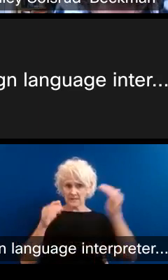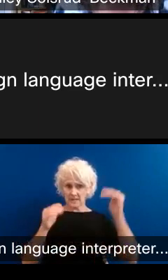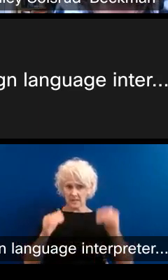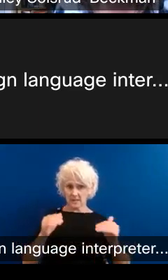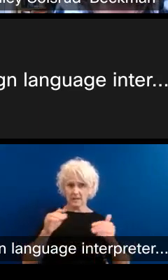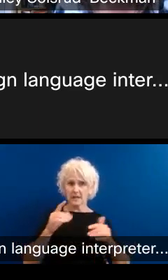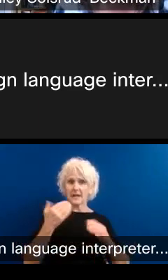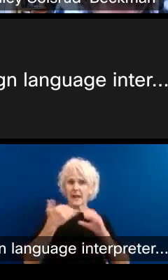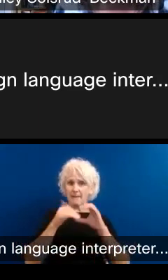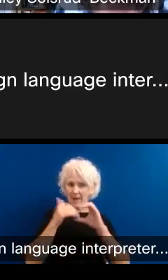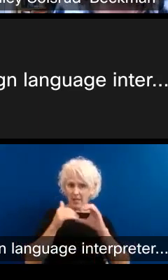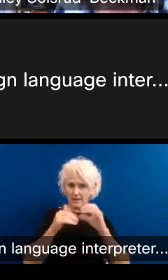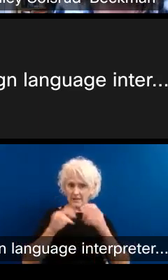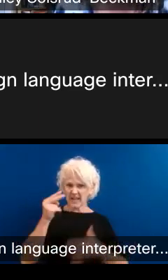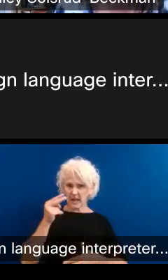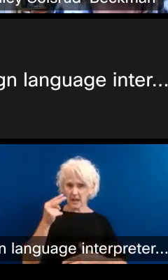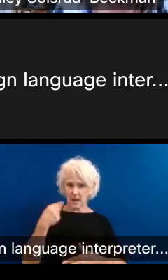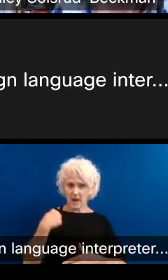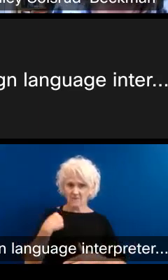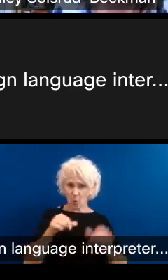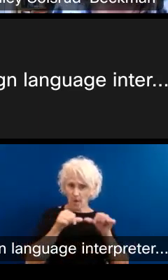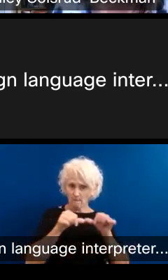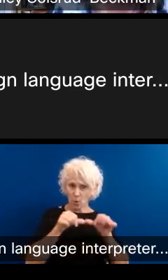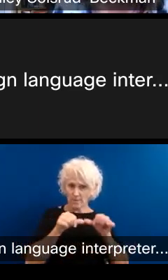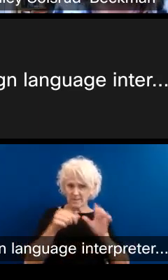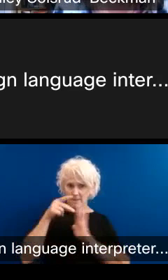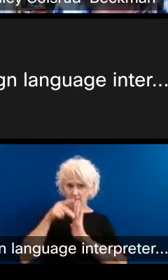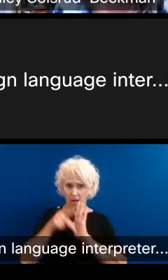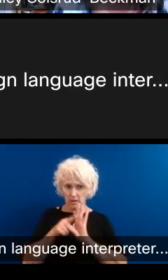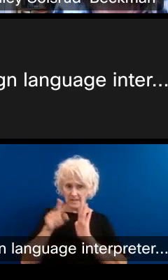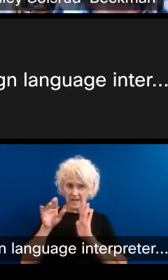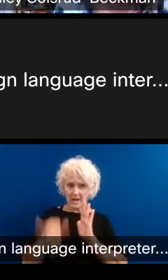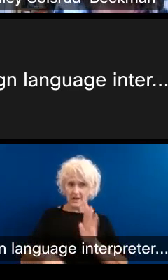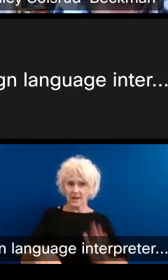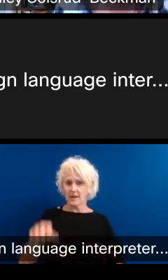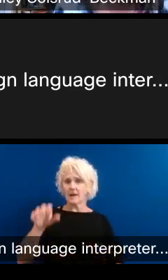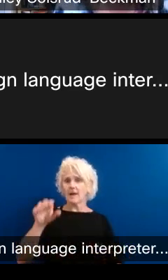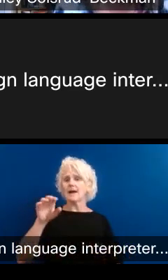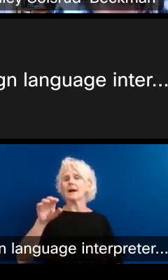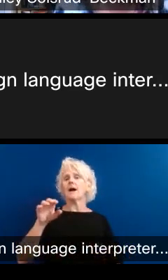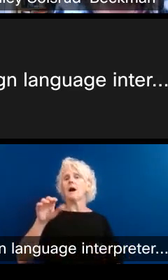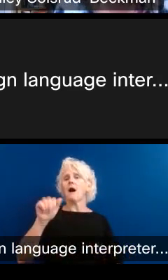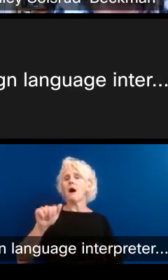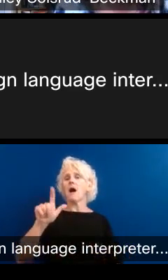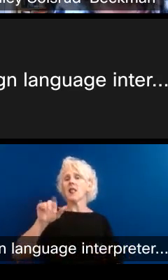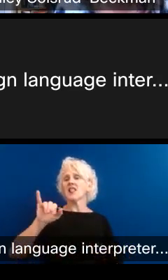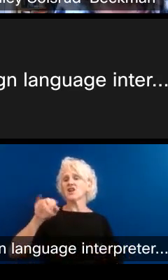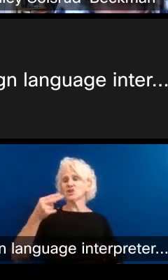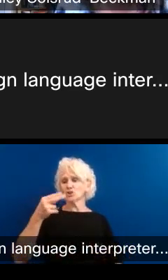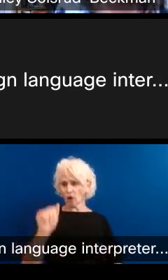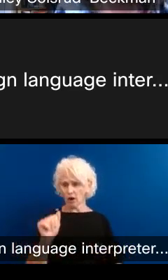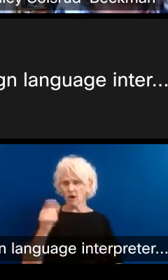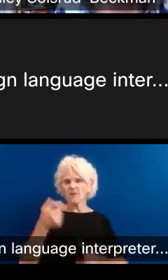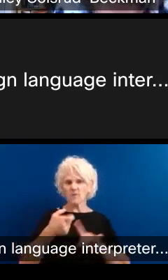address on there is for permanency, which would be where Alisha is from. For behavioral health